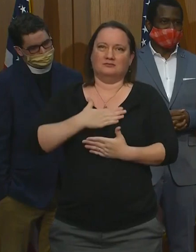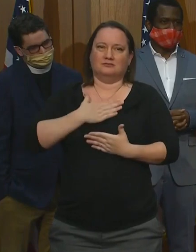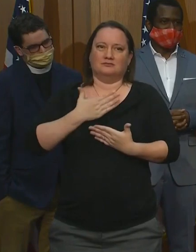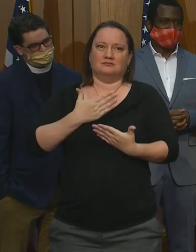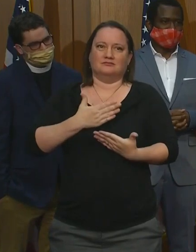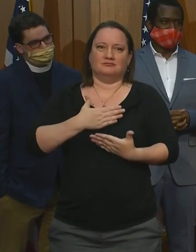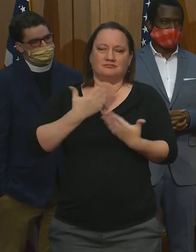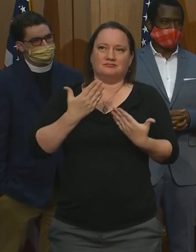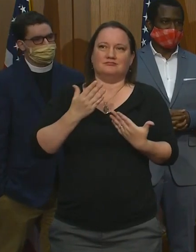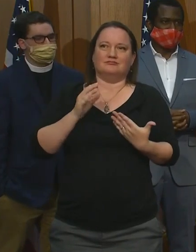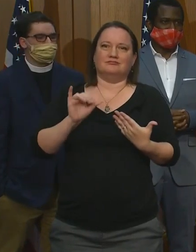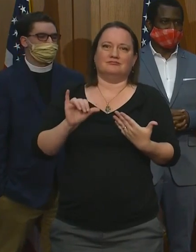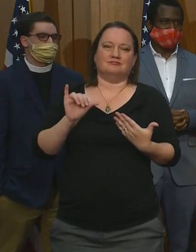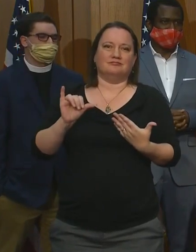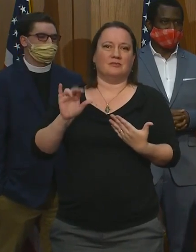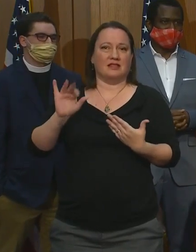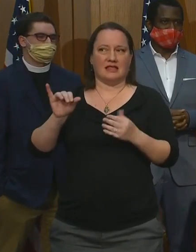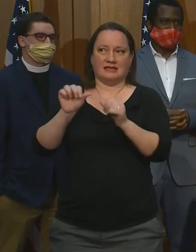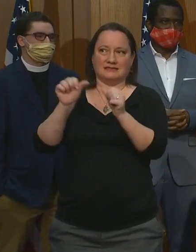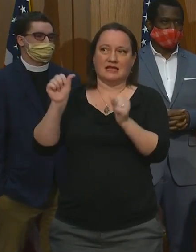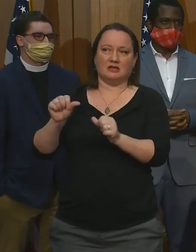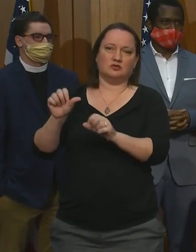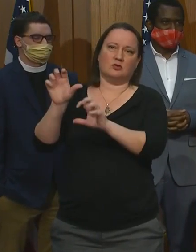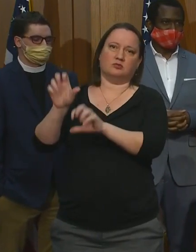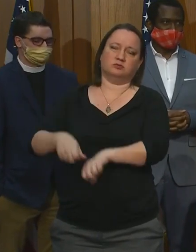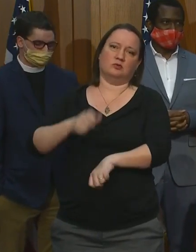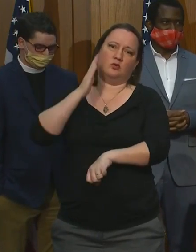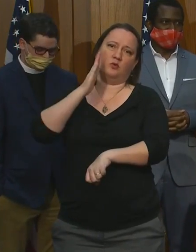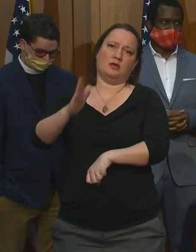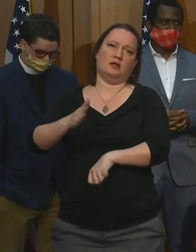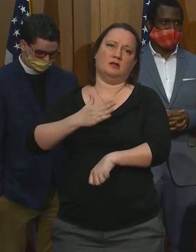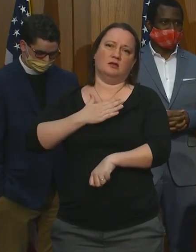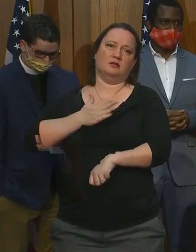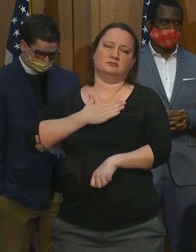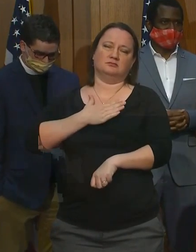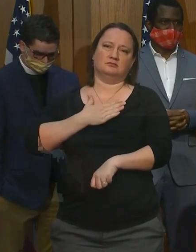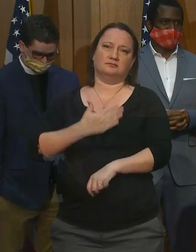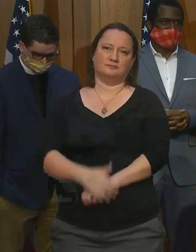ARE SO PLEASED TO LEARN. OF THE